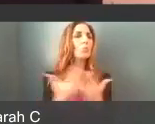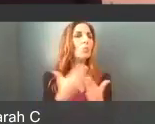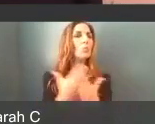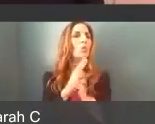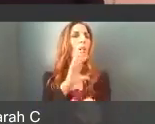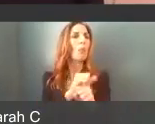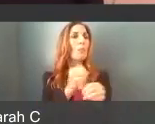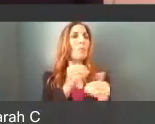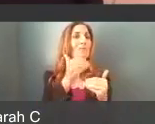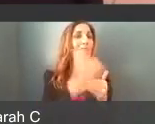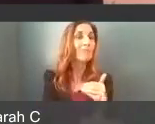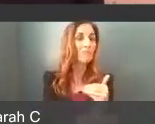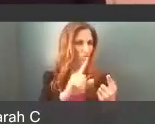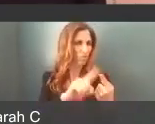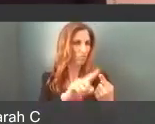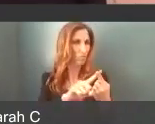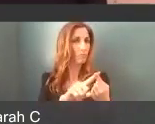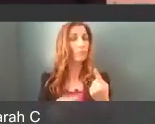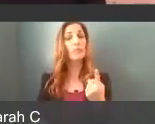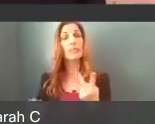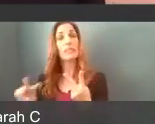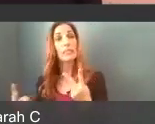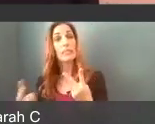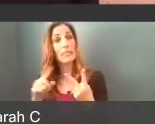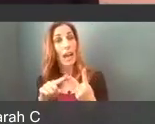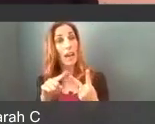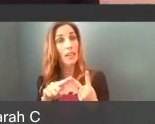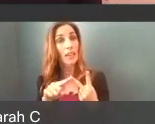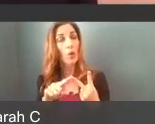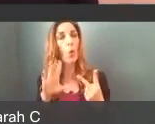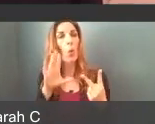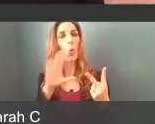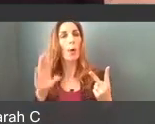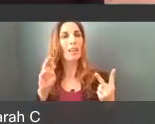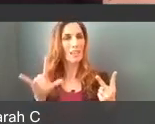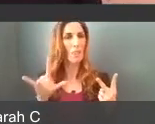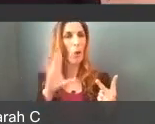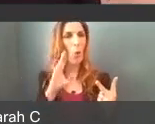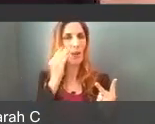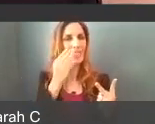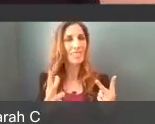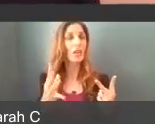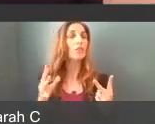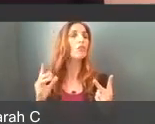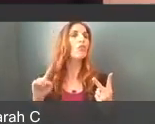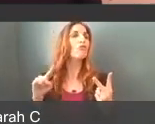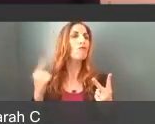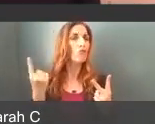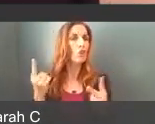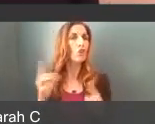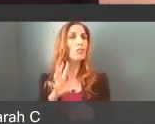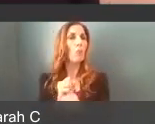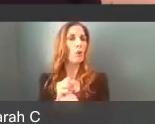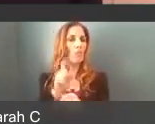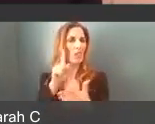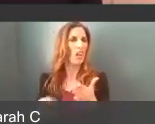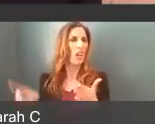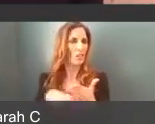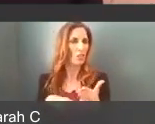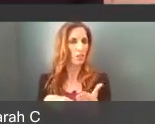email will tell you that your original appointment was canceled. So I know this was a little confusing the last time this happened so I